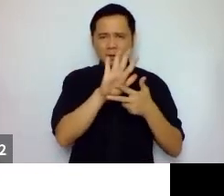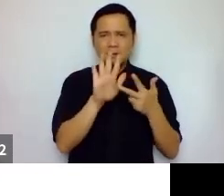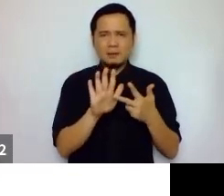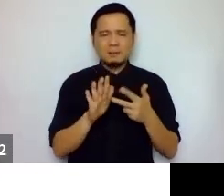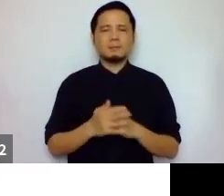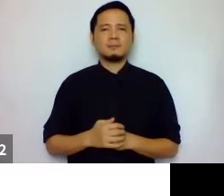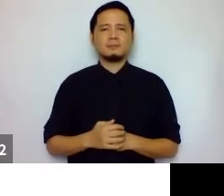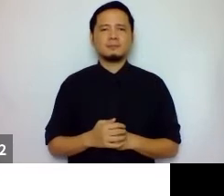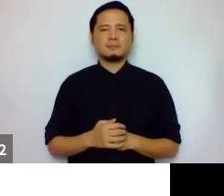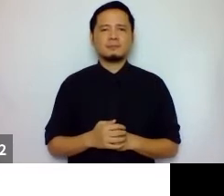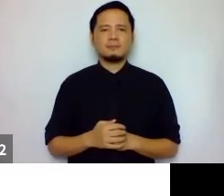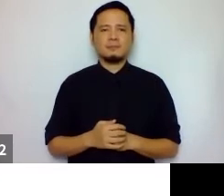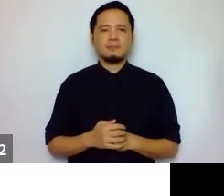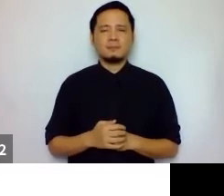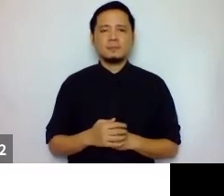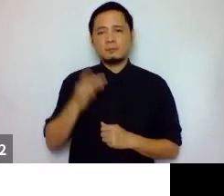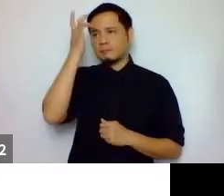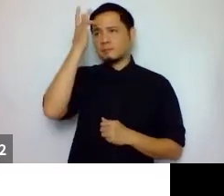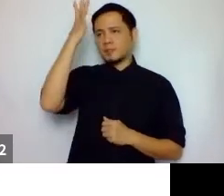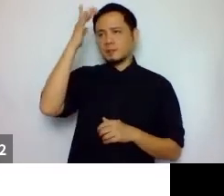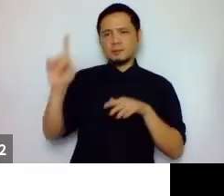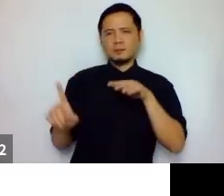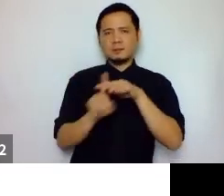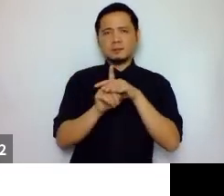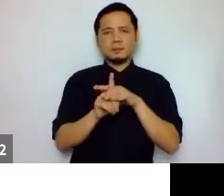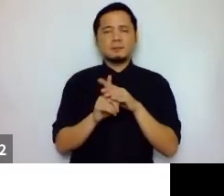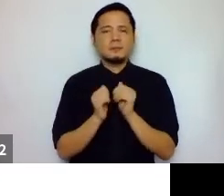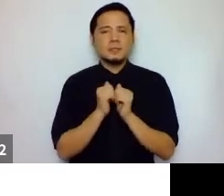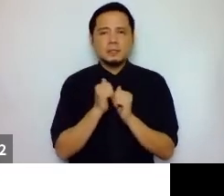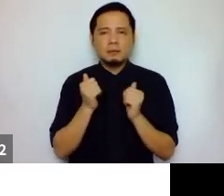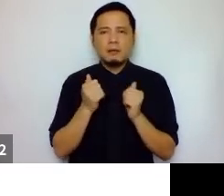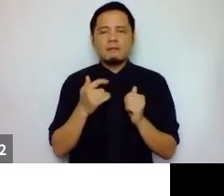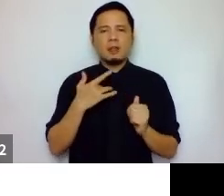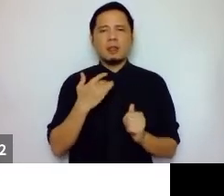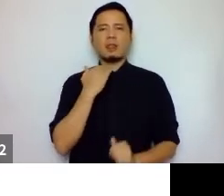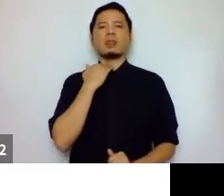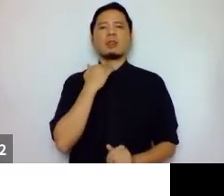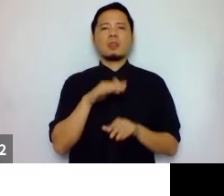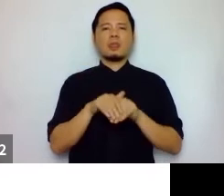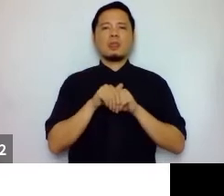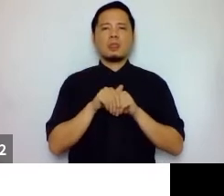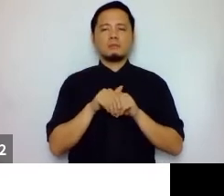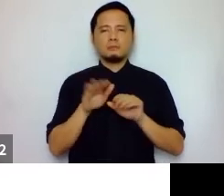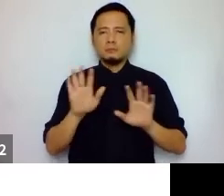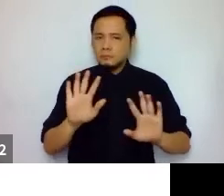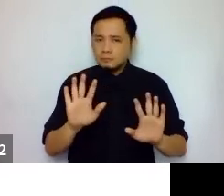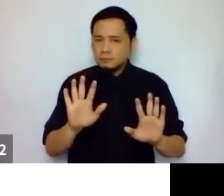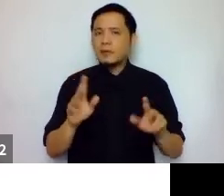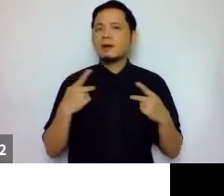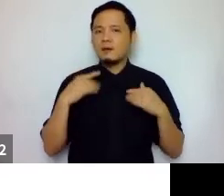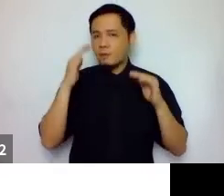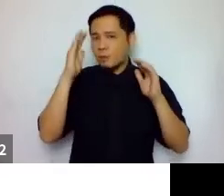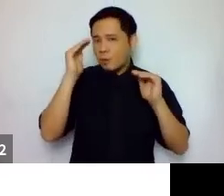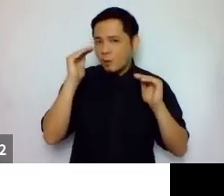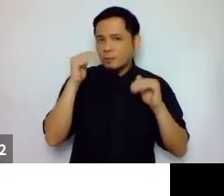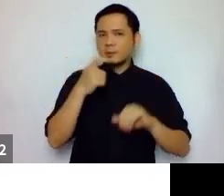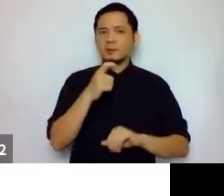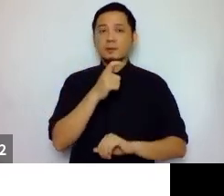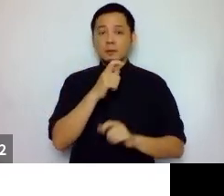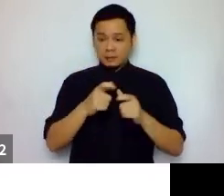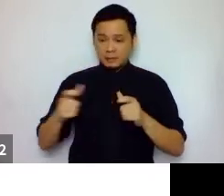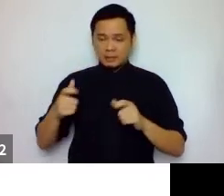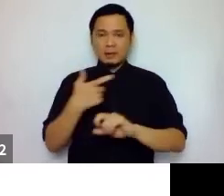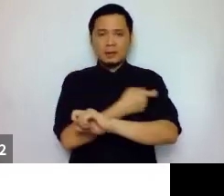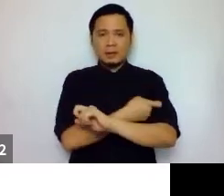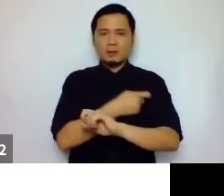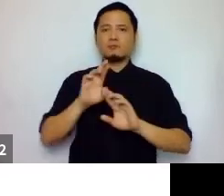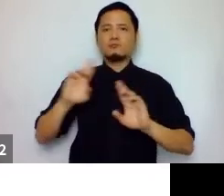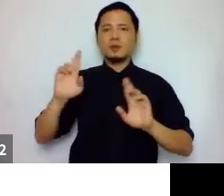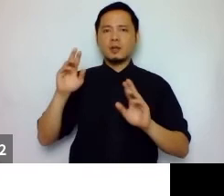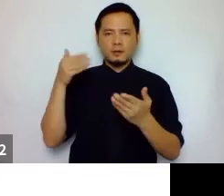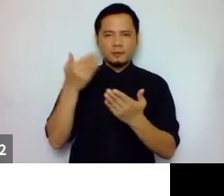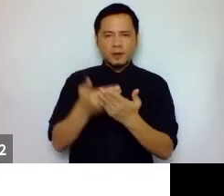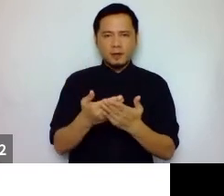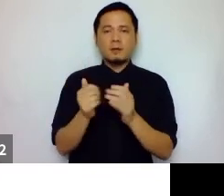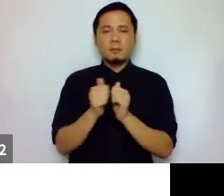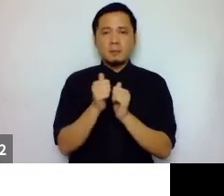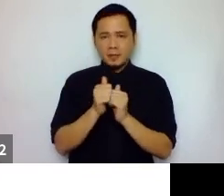The insight we crafted is when we feel there is little else we can do, there is hope that the vaccine is on its way and it drives us to anticipate the happiness we can slowly come back to.